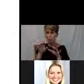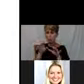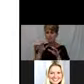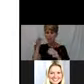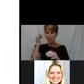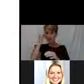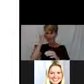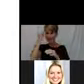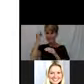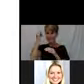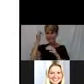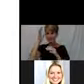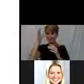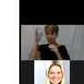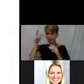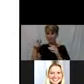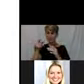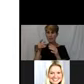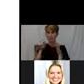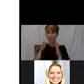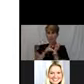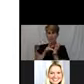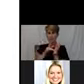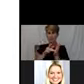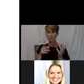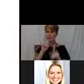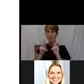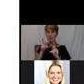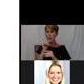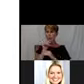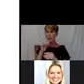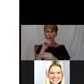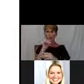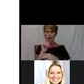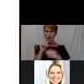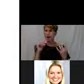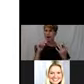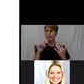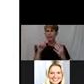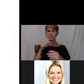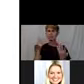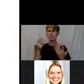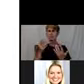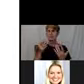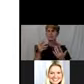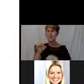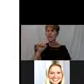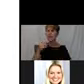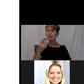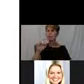is that people experiencing unsheltered homelessness just can't access health care the way the rest of us do